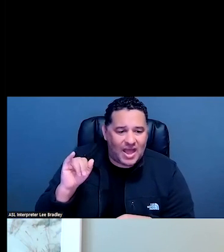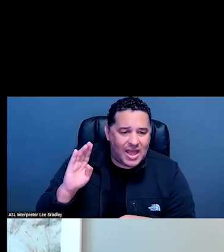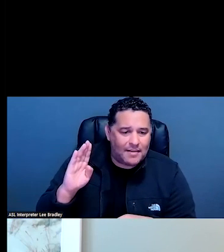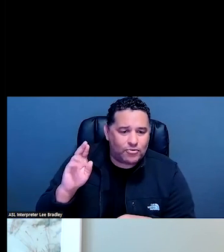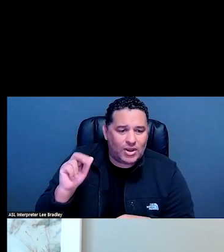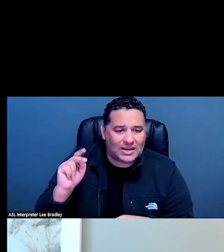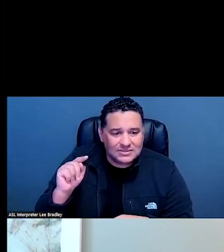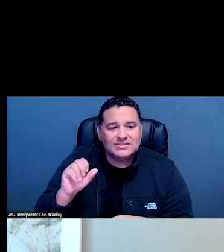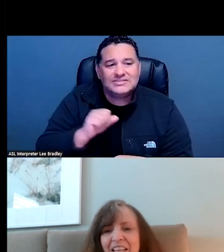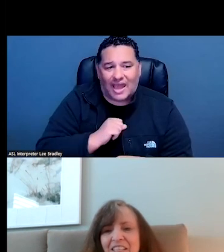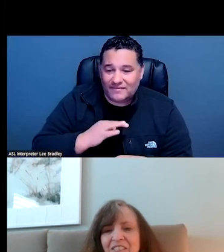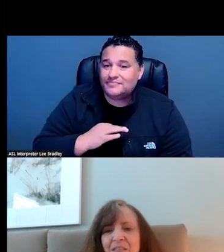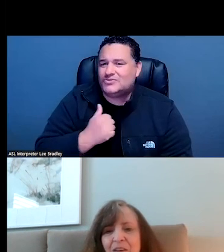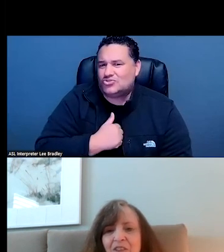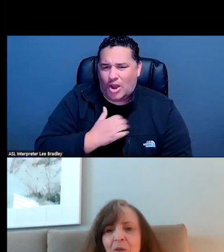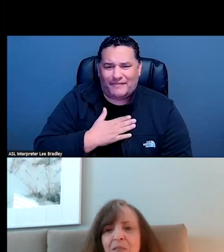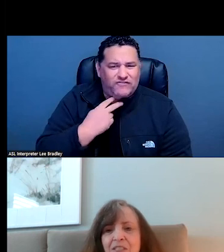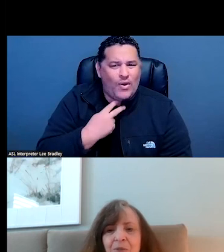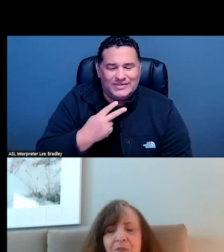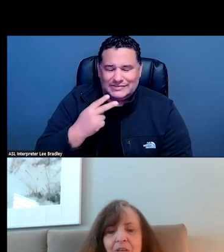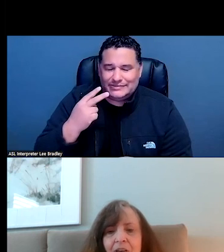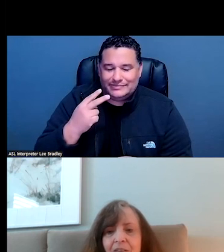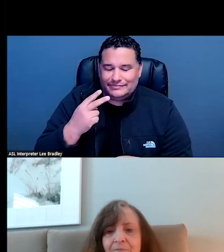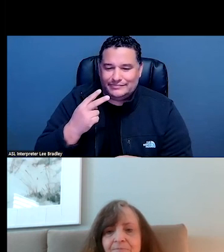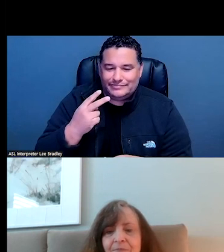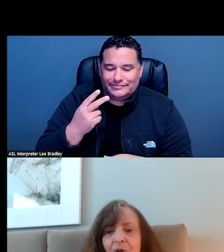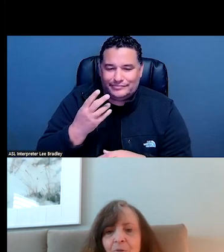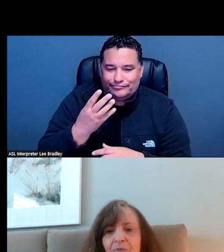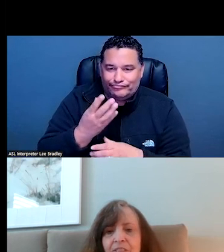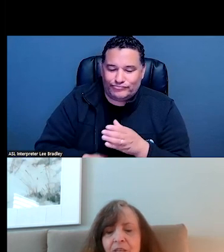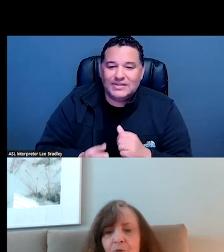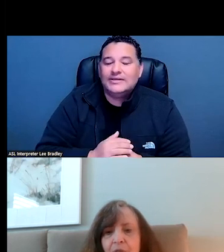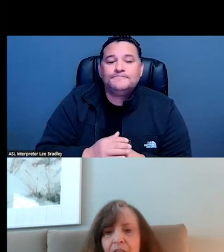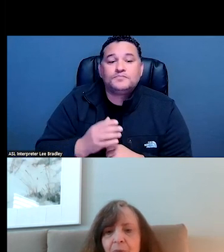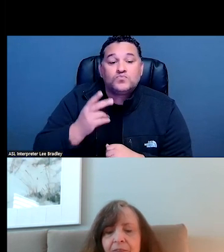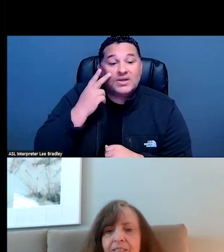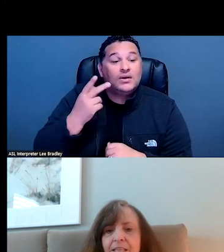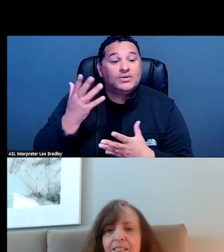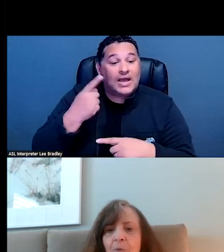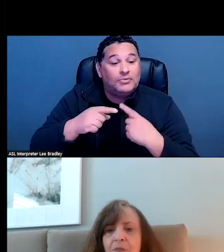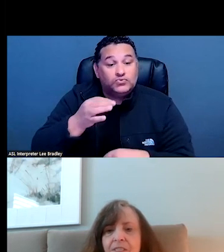S, MARK, LAURA, NAT FROM THE VIBRANT STAFF. SORRY, LOSING MY VOICE. AND, AS YOU SEE WE HAVE